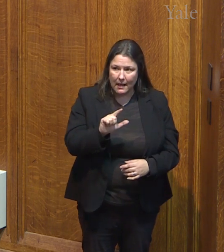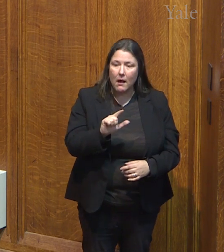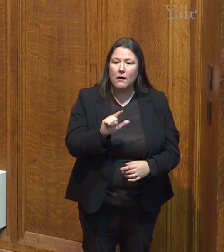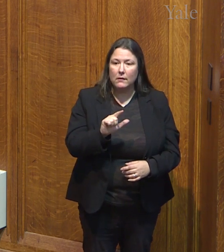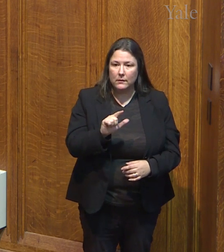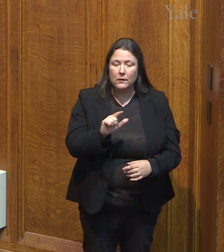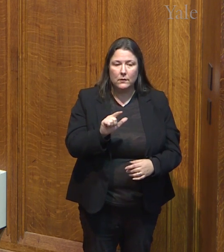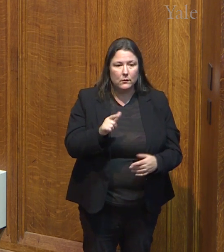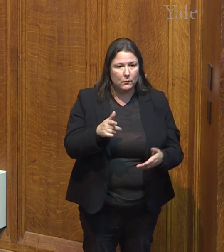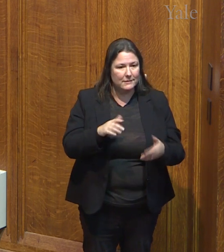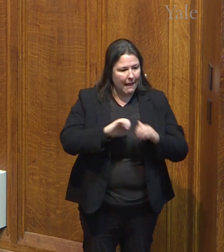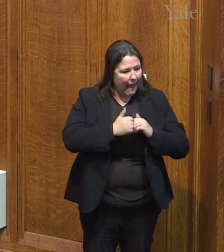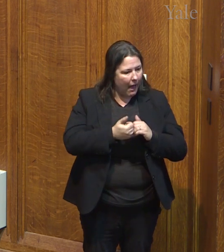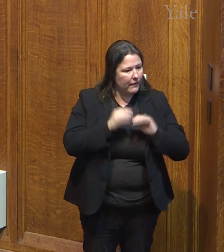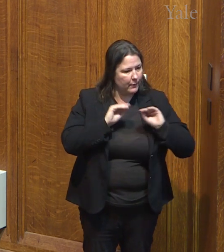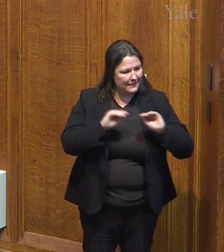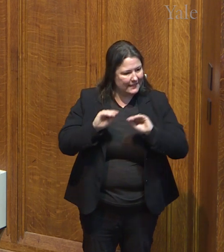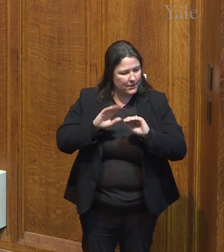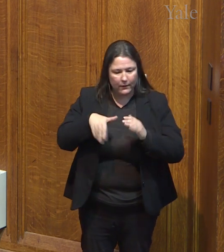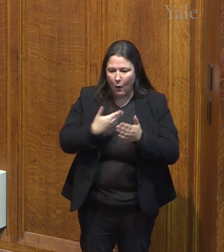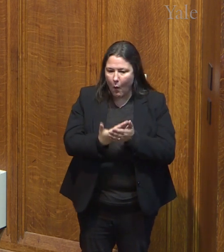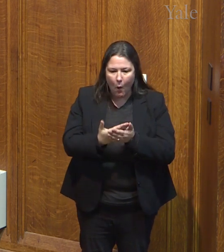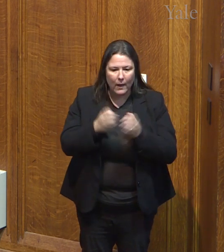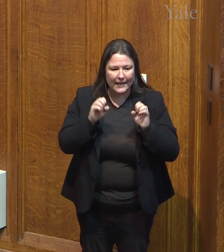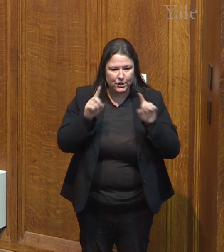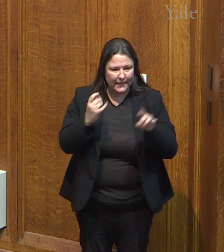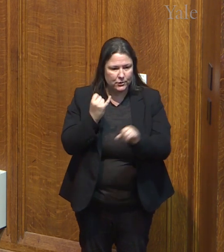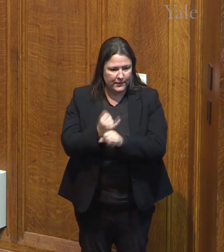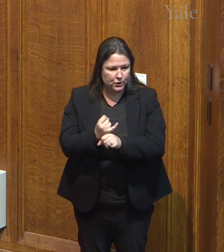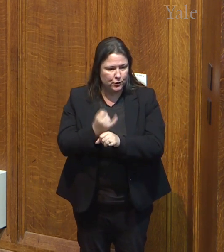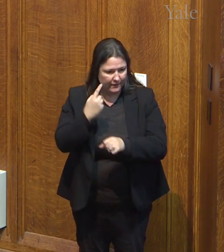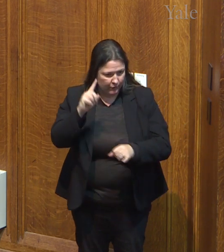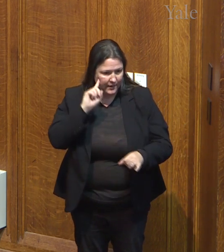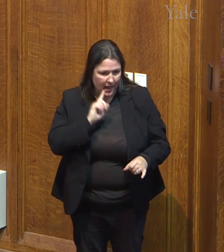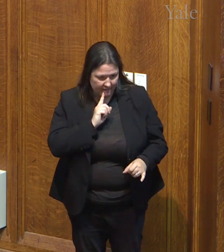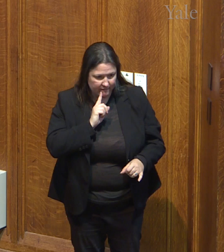of instruction in all educational institutions for the Deaf.